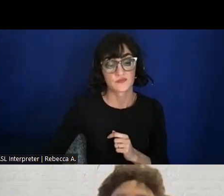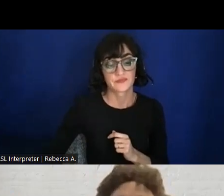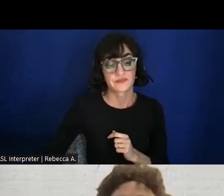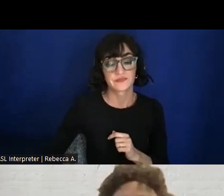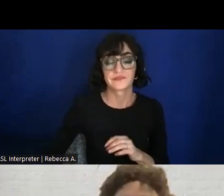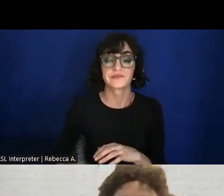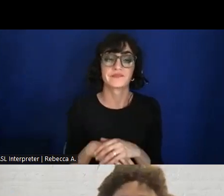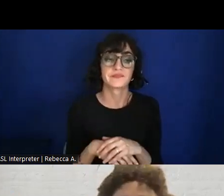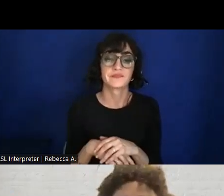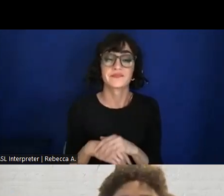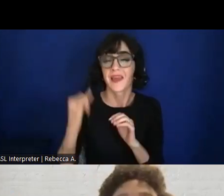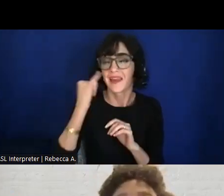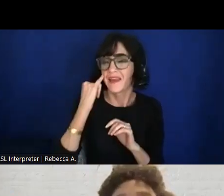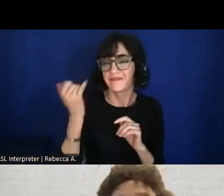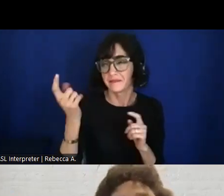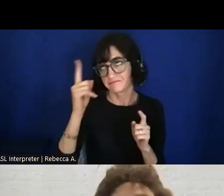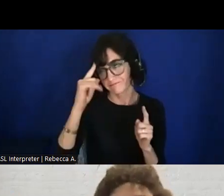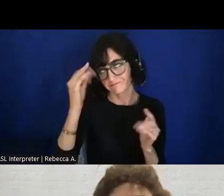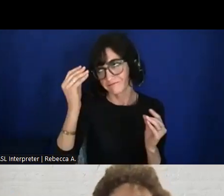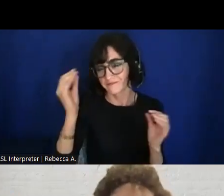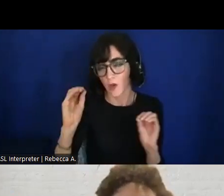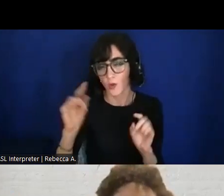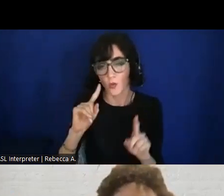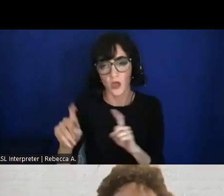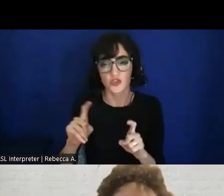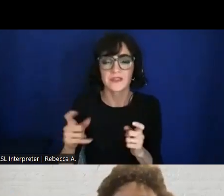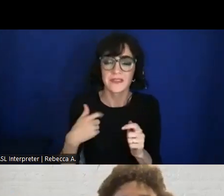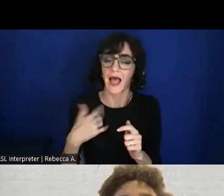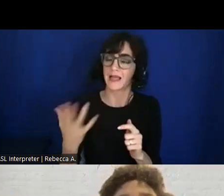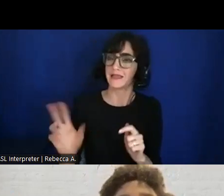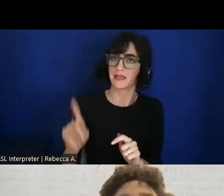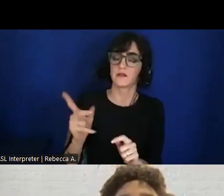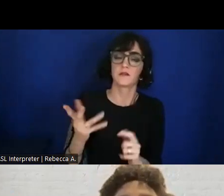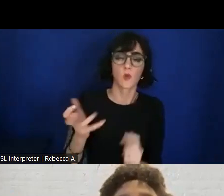of anything that you might want to ask I did want to ask the question what are some concerns